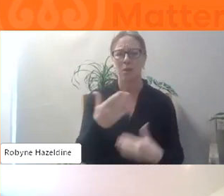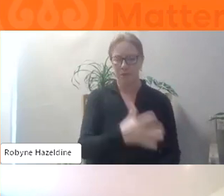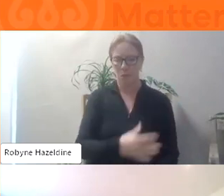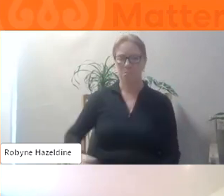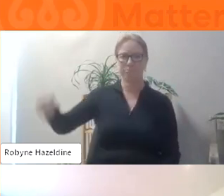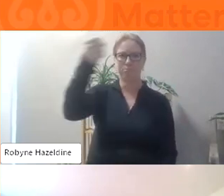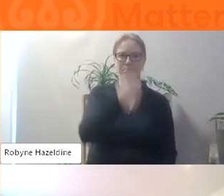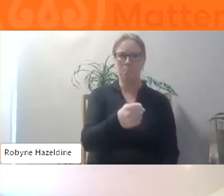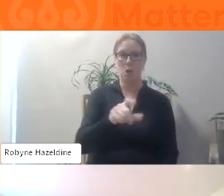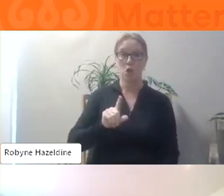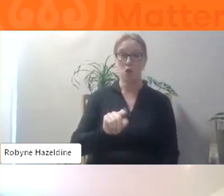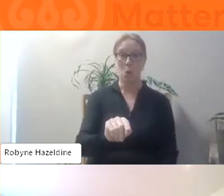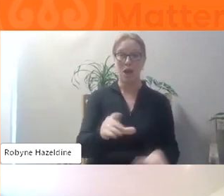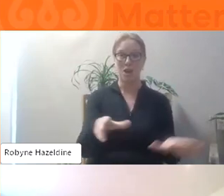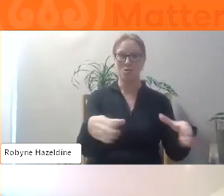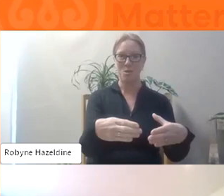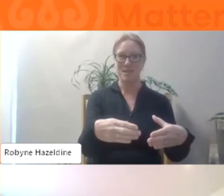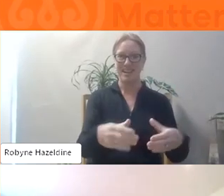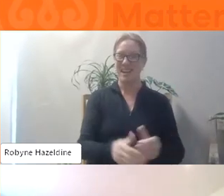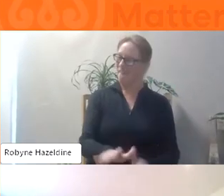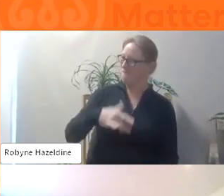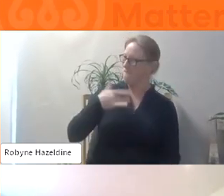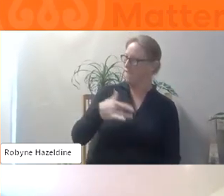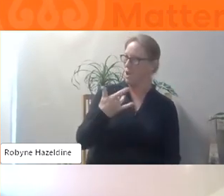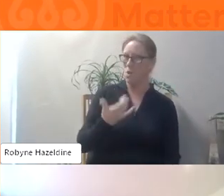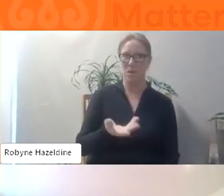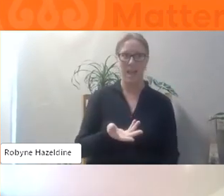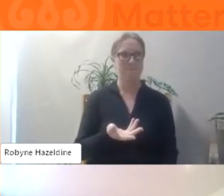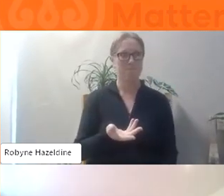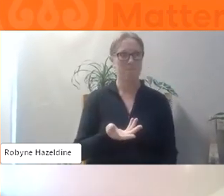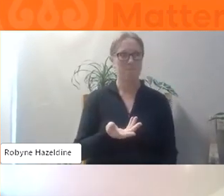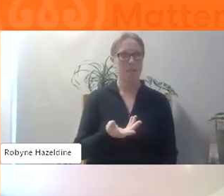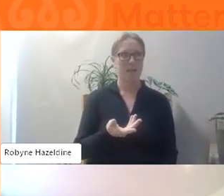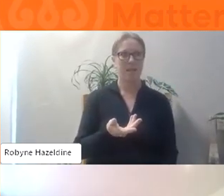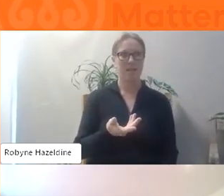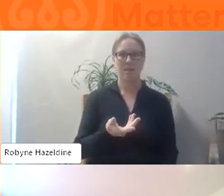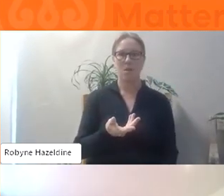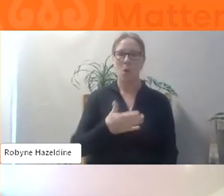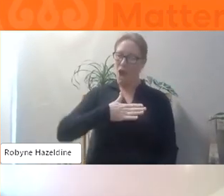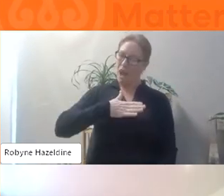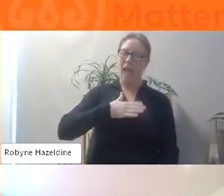I think that I feel that embraces what I like doing. I like going